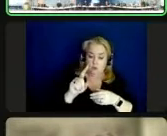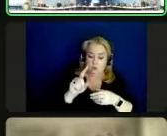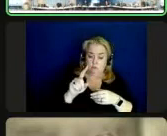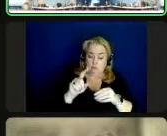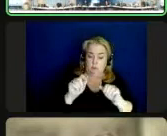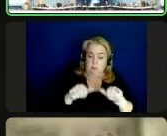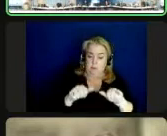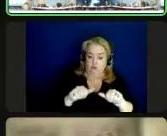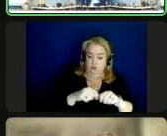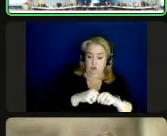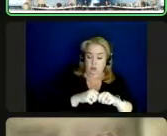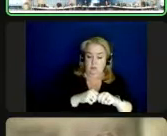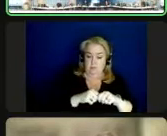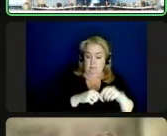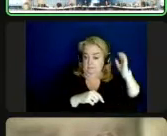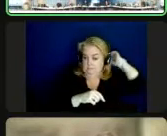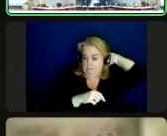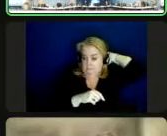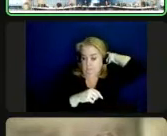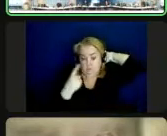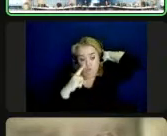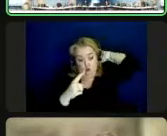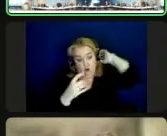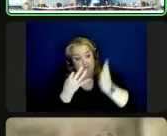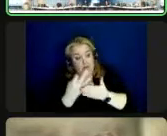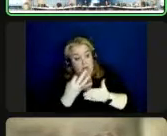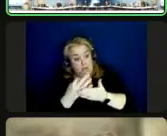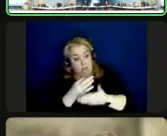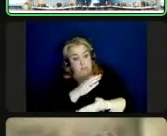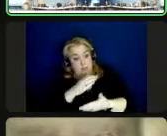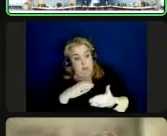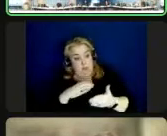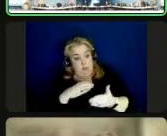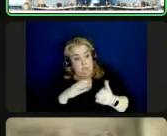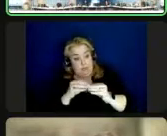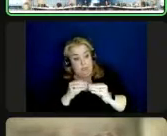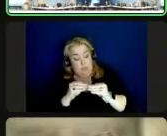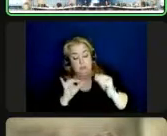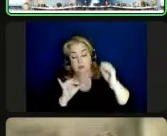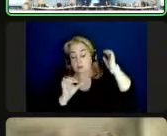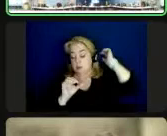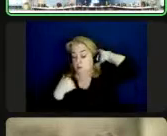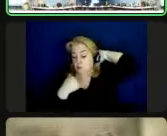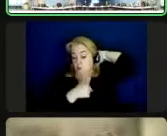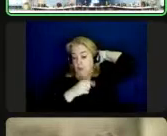THAT IN THE PAST LIKE IS THAT